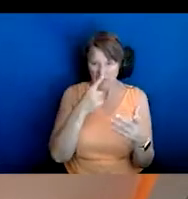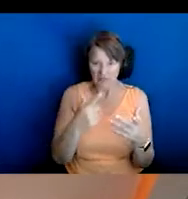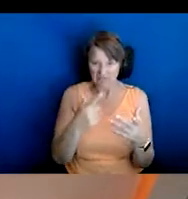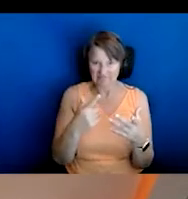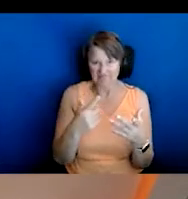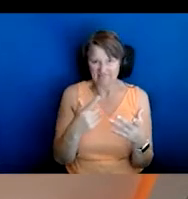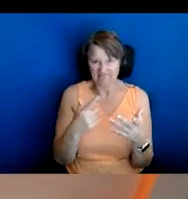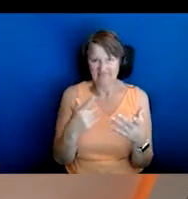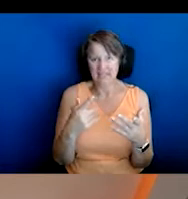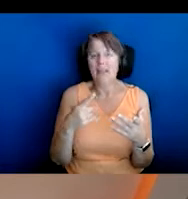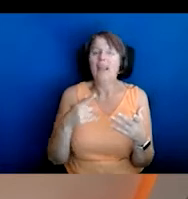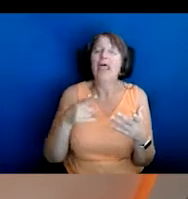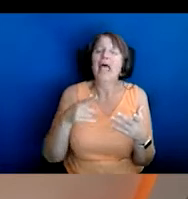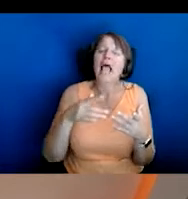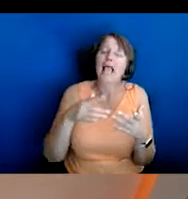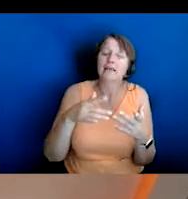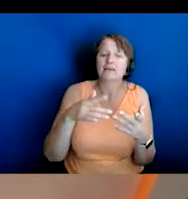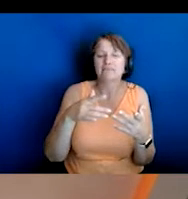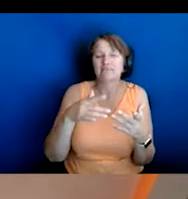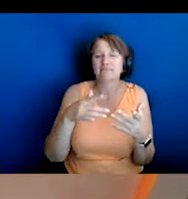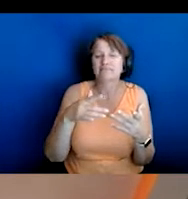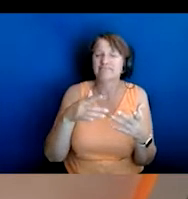maybe a slower process that will lead into something more permanent.